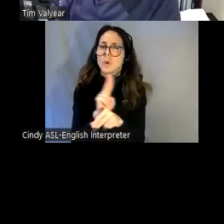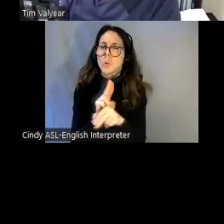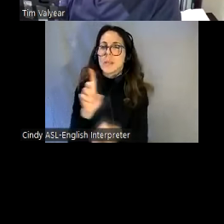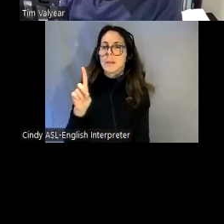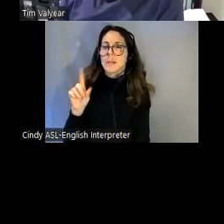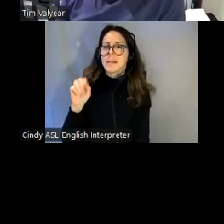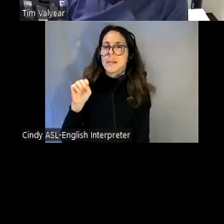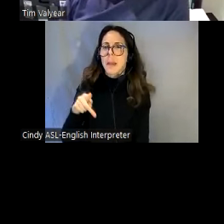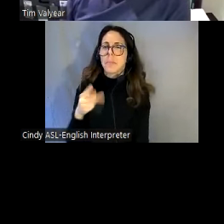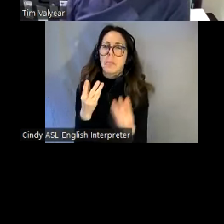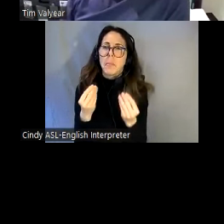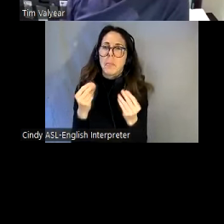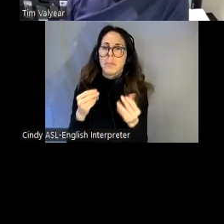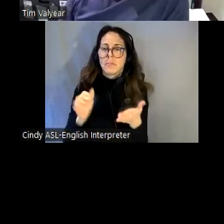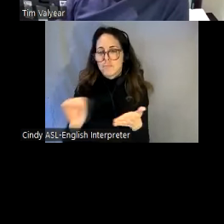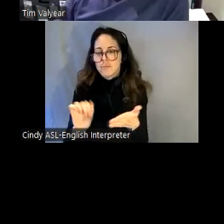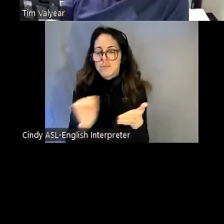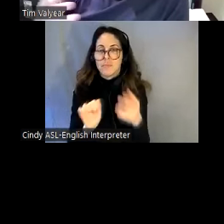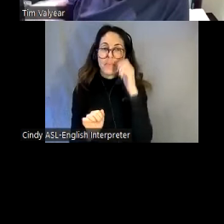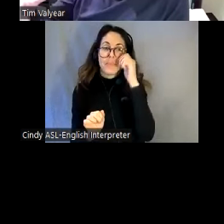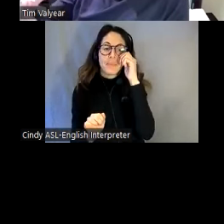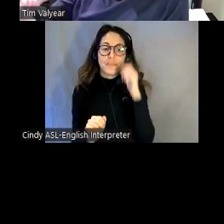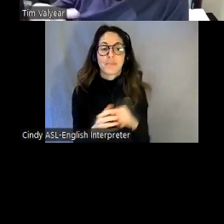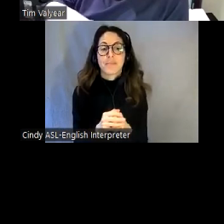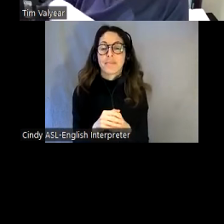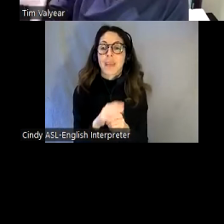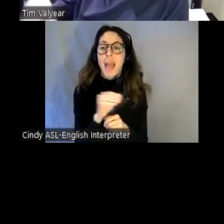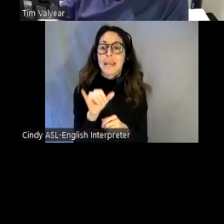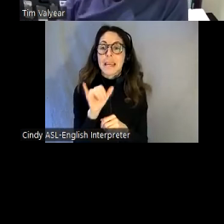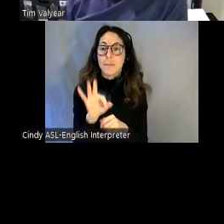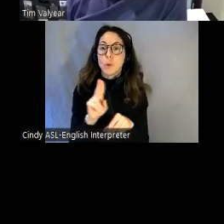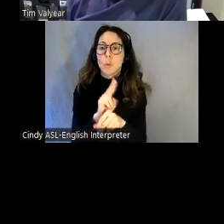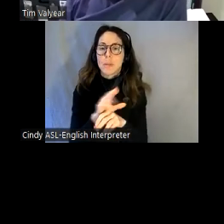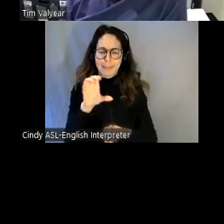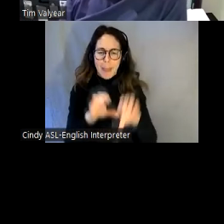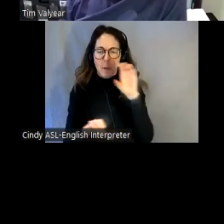cloth. Remember, Omicron likes to live on surfaces. We